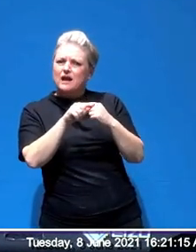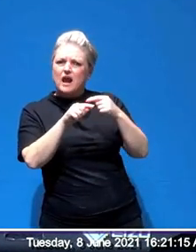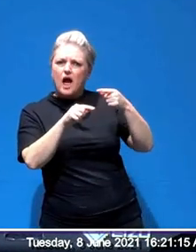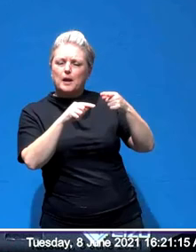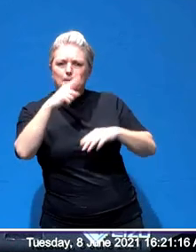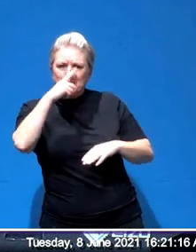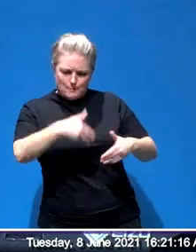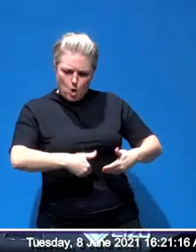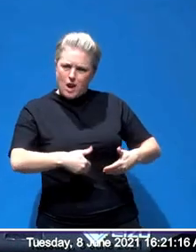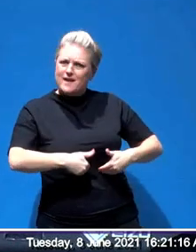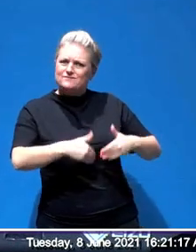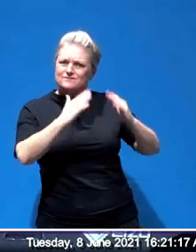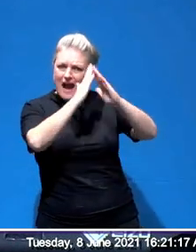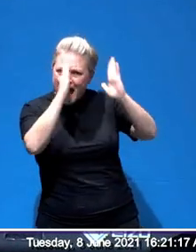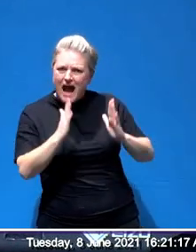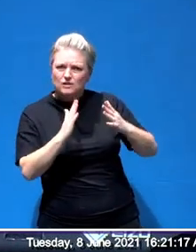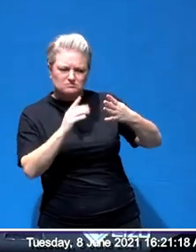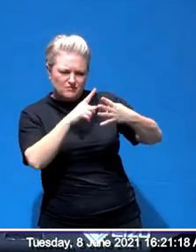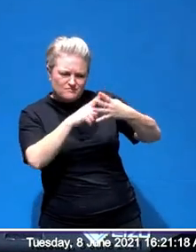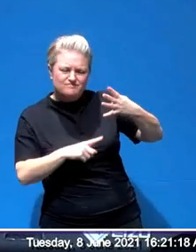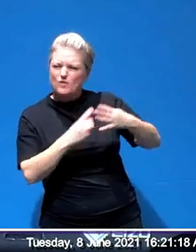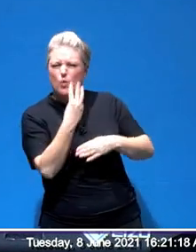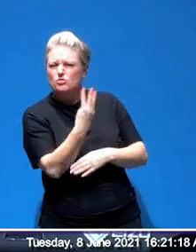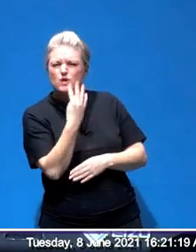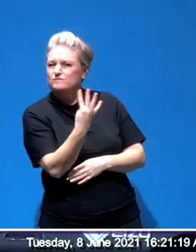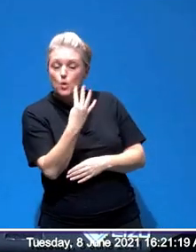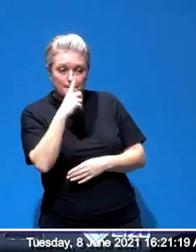place, however it was explained, that that would have caused a great deal of